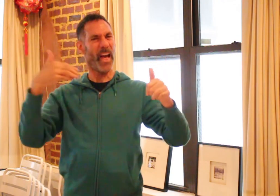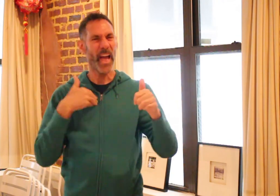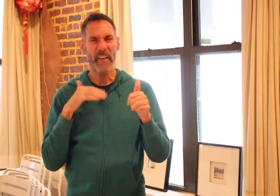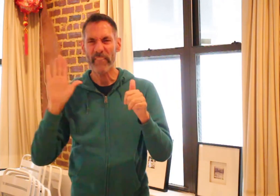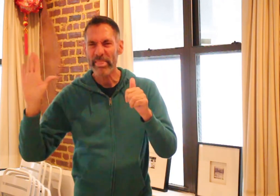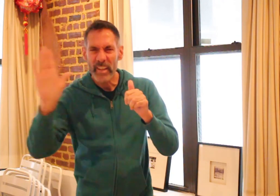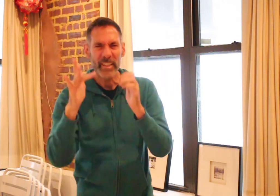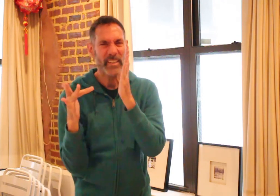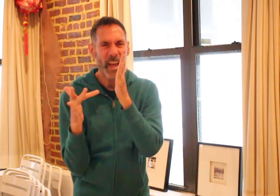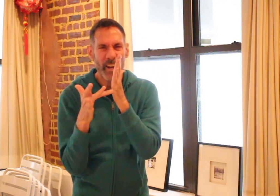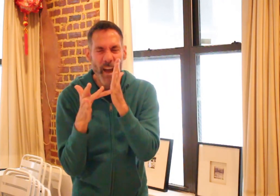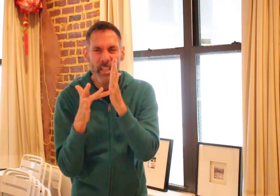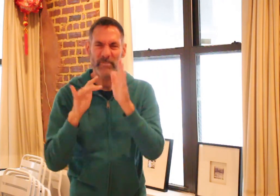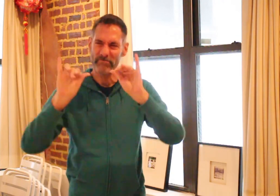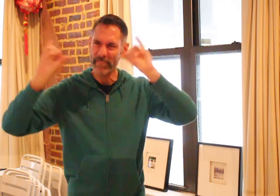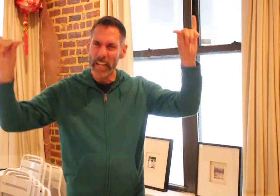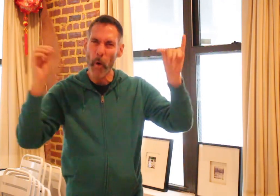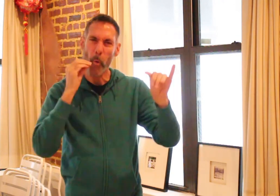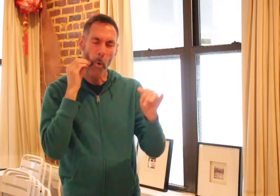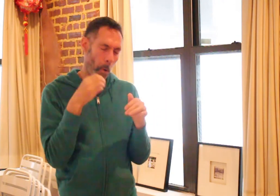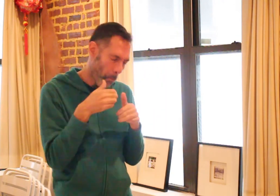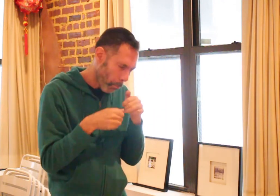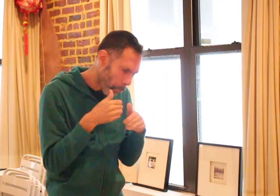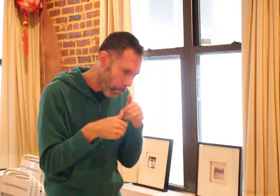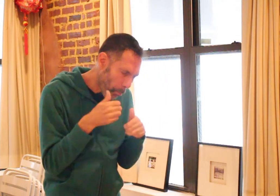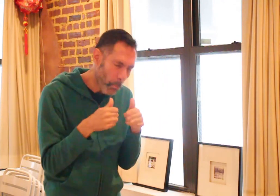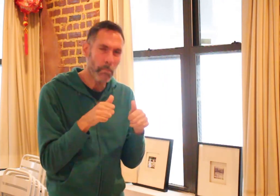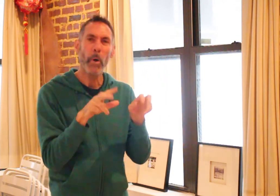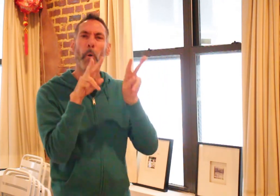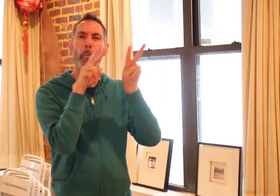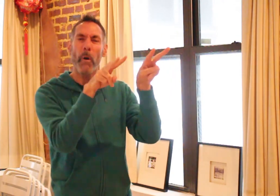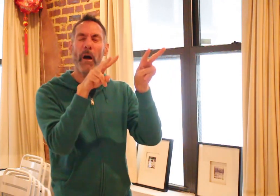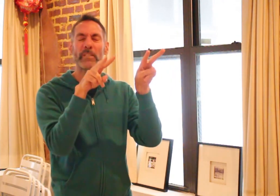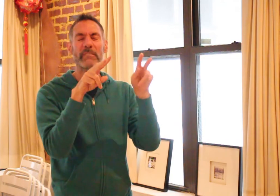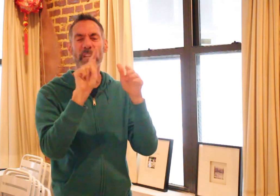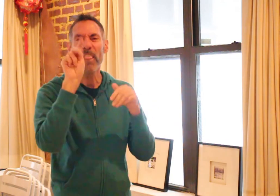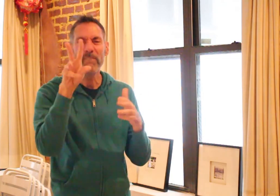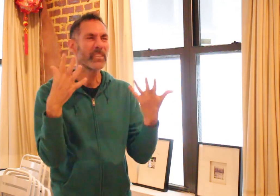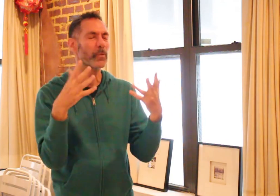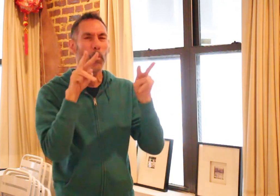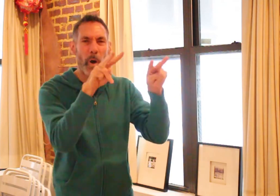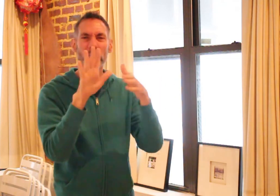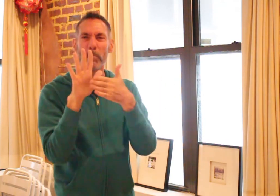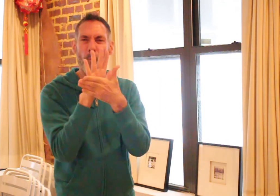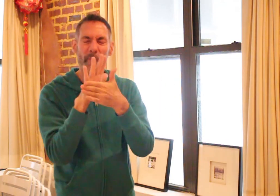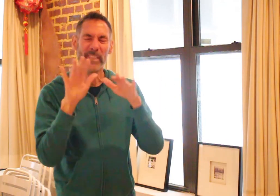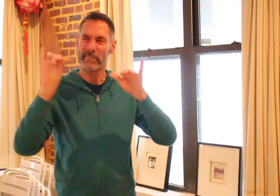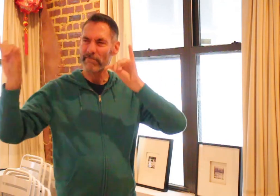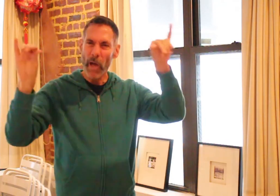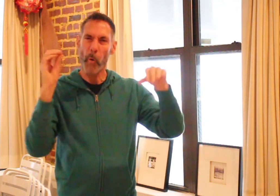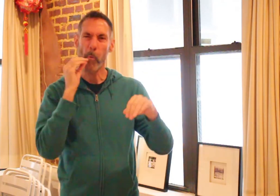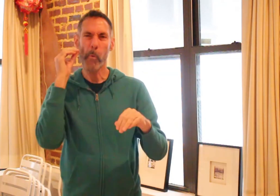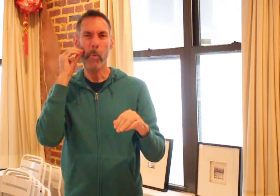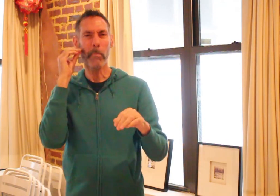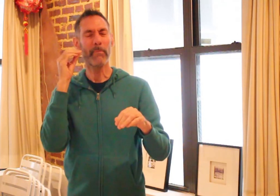and everyone has their own technology. So we sit alone just texting and staring an our screen... or we watch TV and movies at home on our own